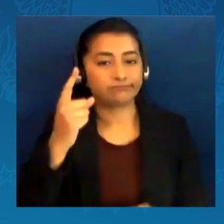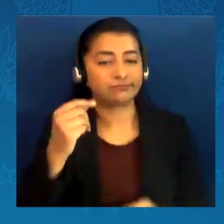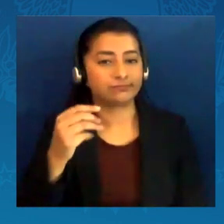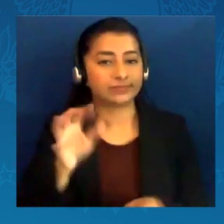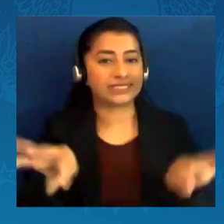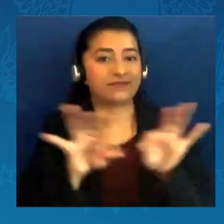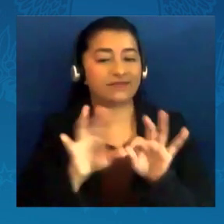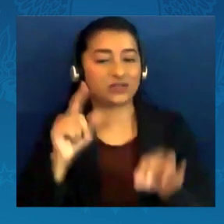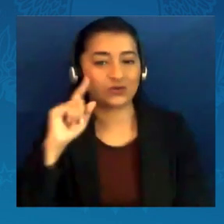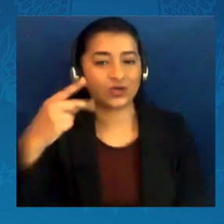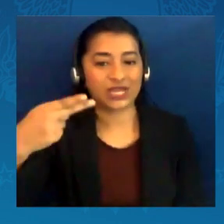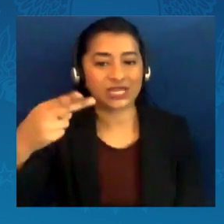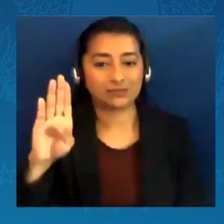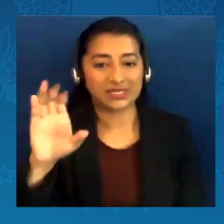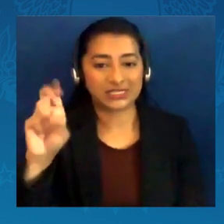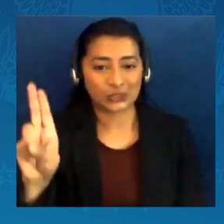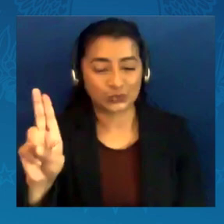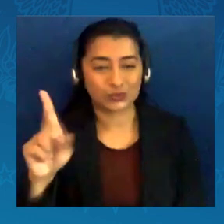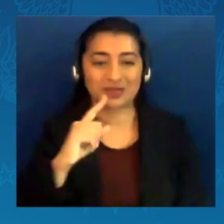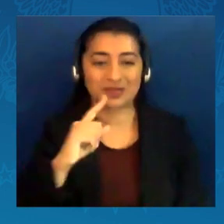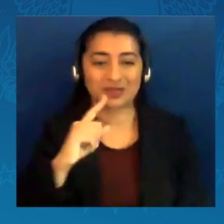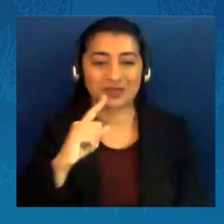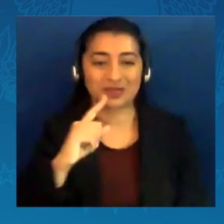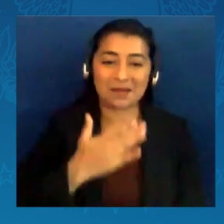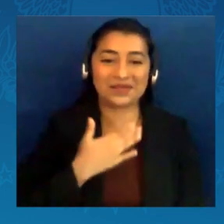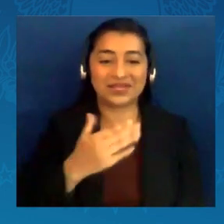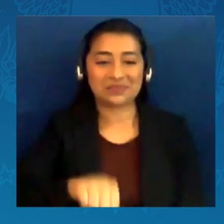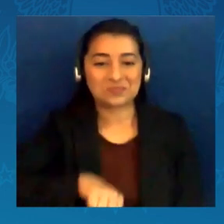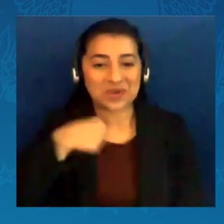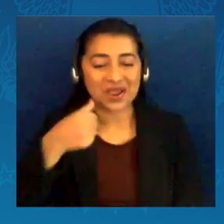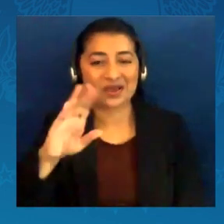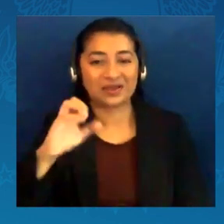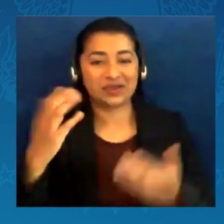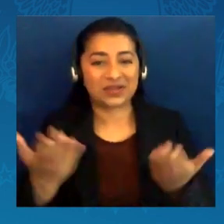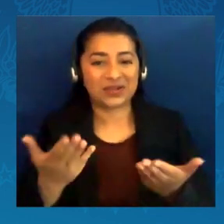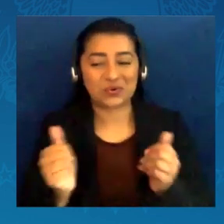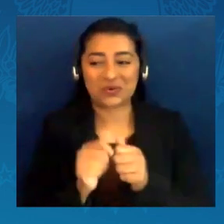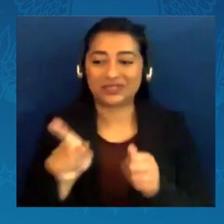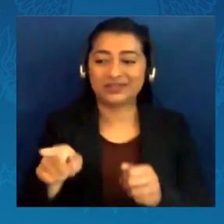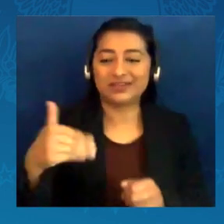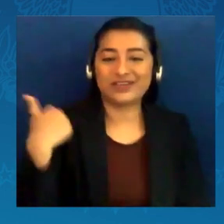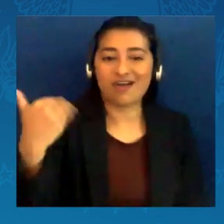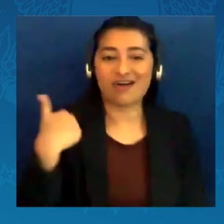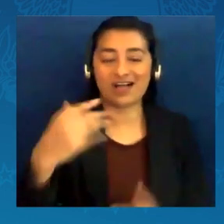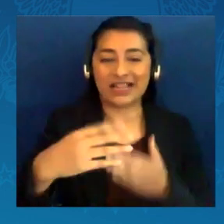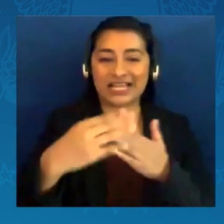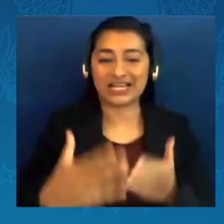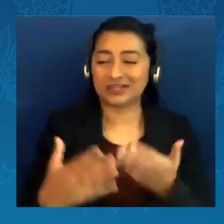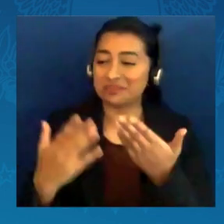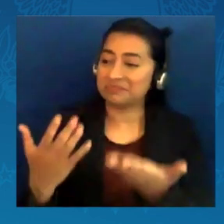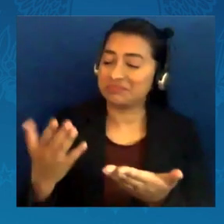to be with these leaders -- with these young leaders. And, Vincent, why don't we start our discussion. Mr. Evans: We're going to first introduce --